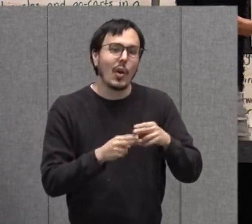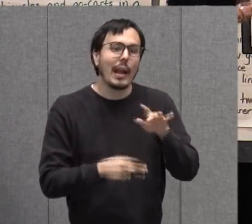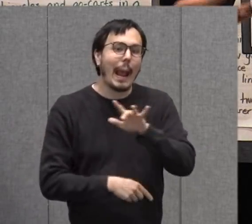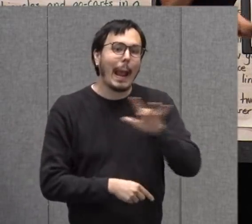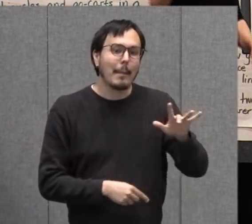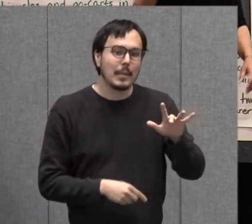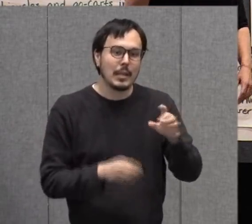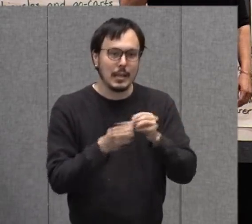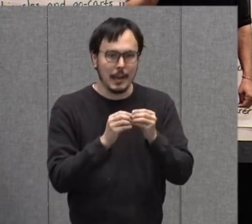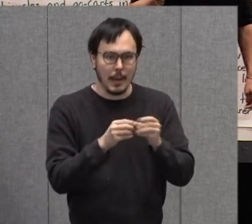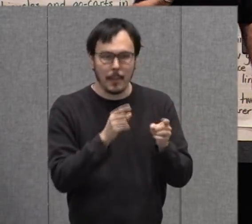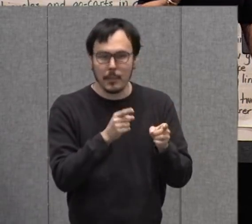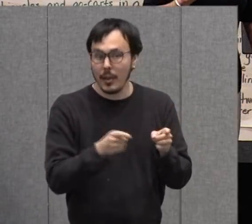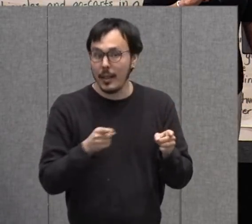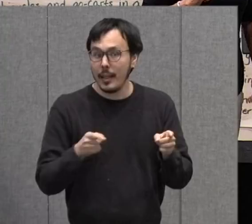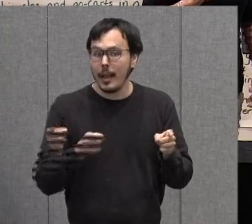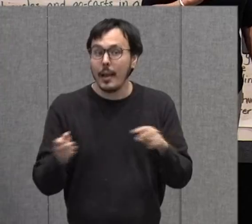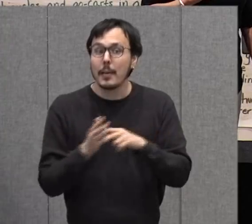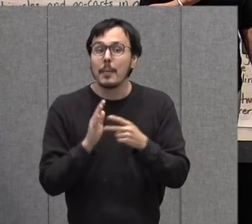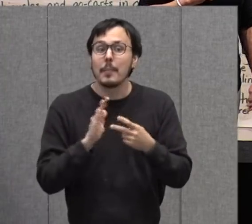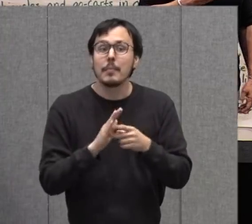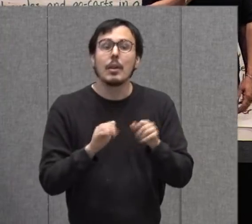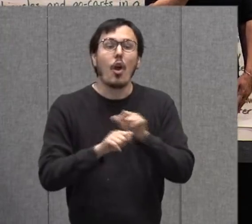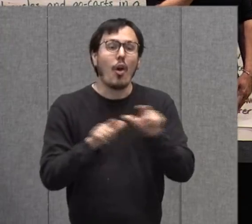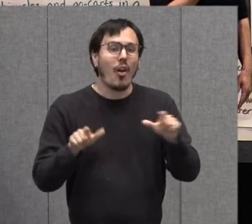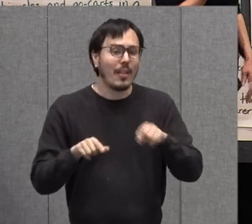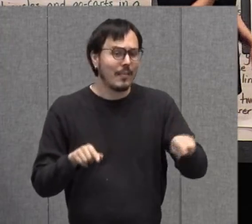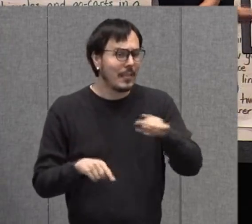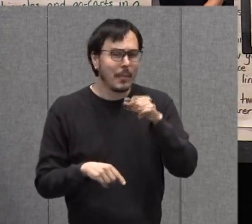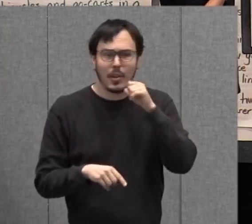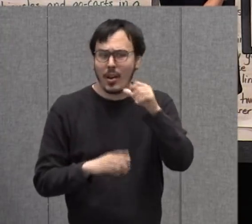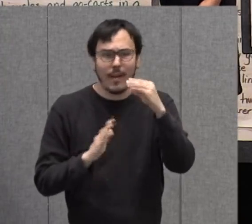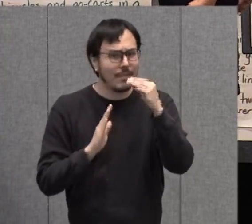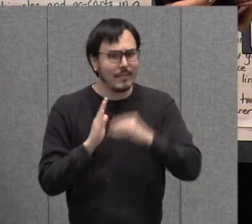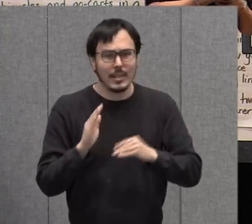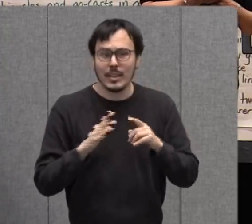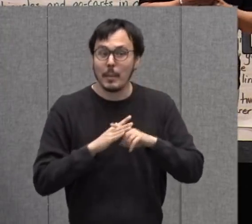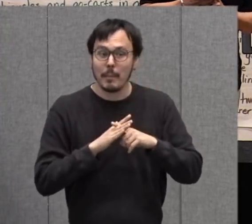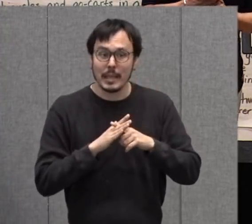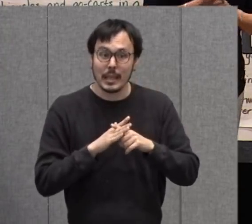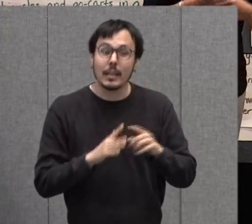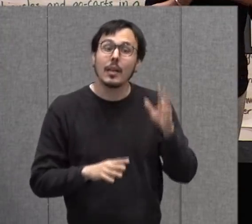so that means all the numbers aren't filled in to start. We're gonna add numbers to the number line